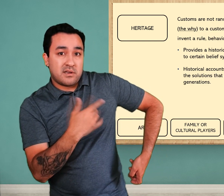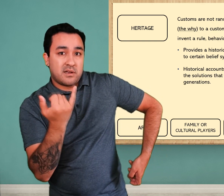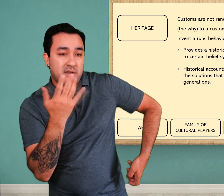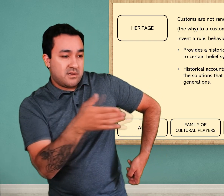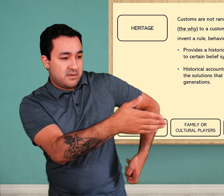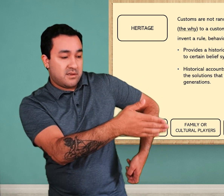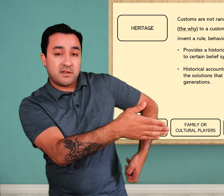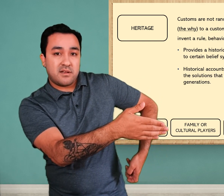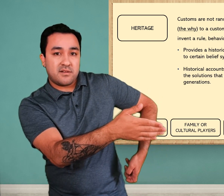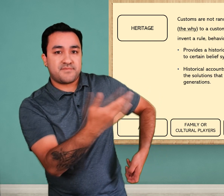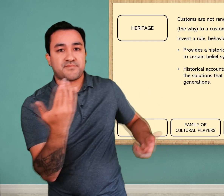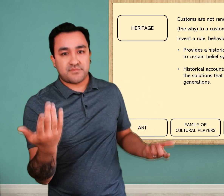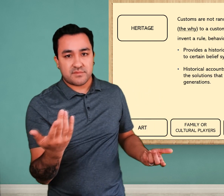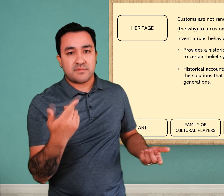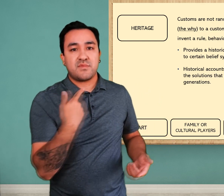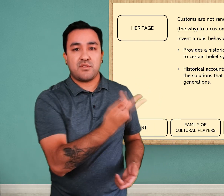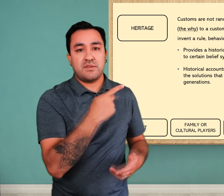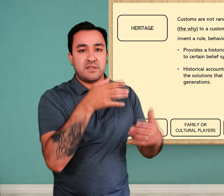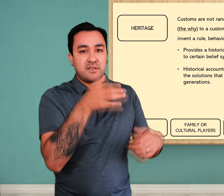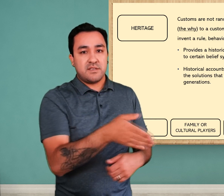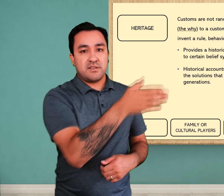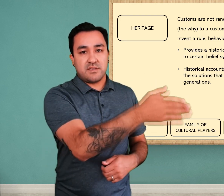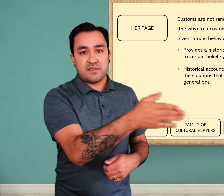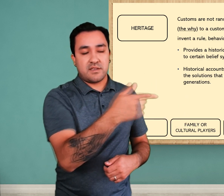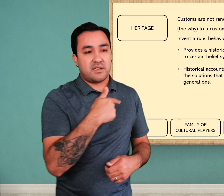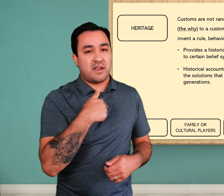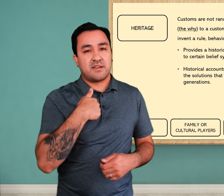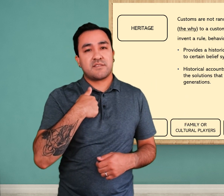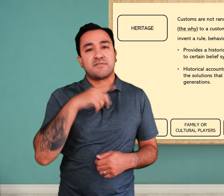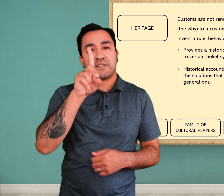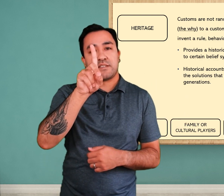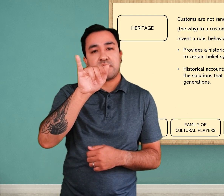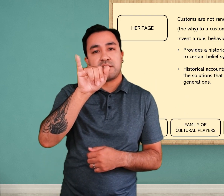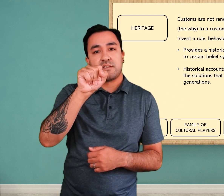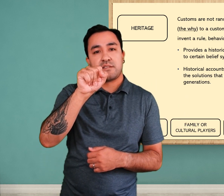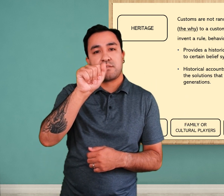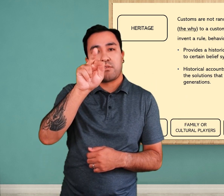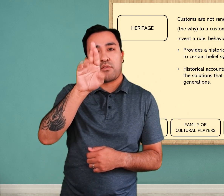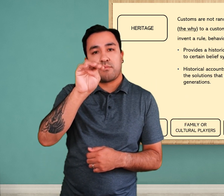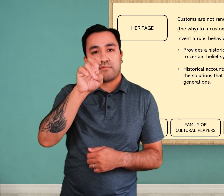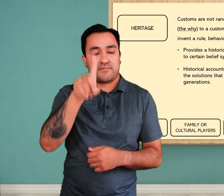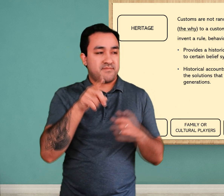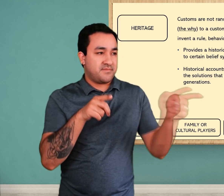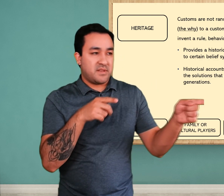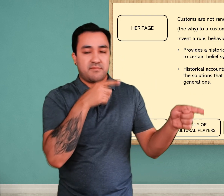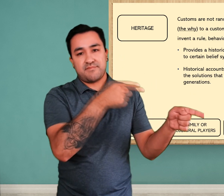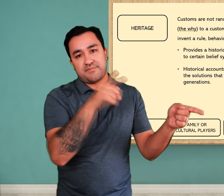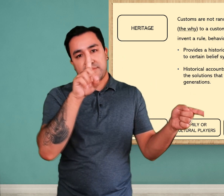Therefore, by shaking hands you are effectively disarming your opponent.